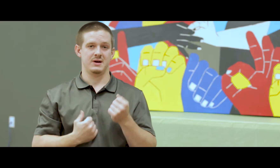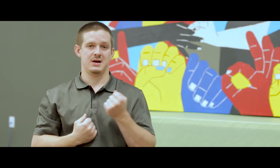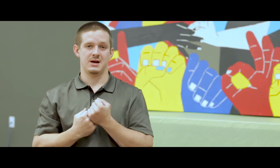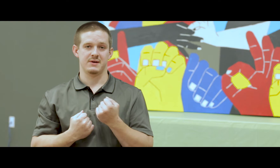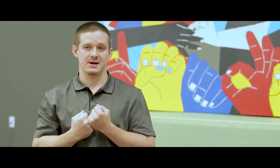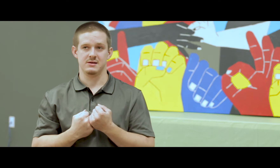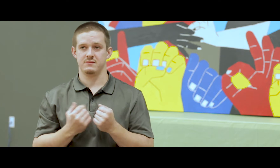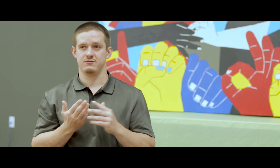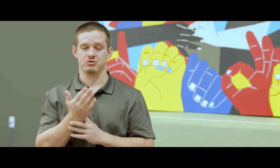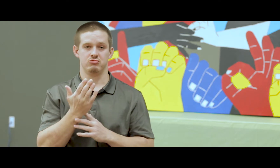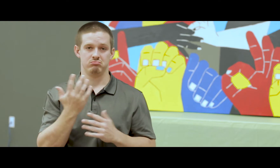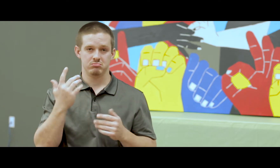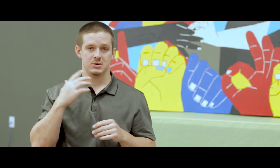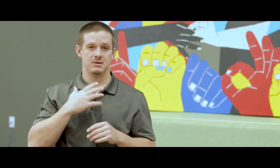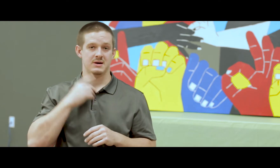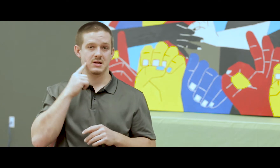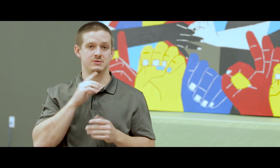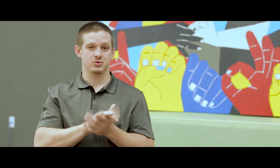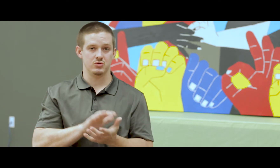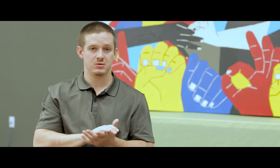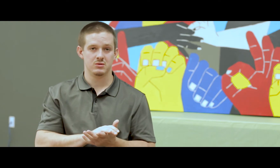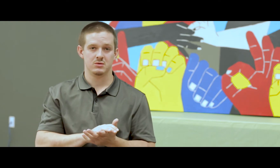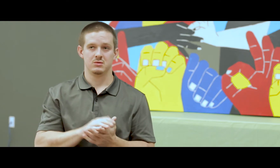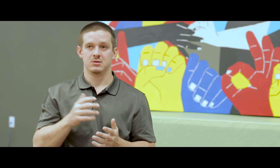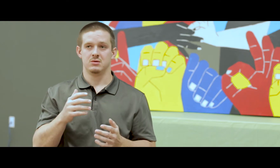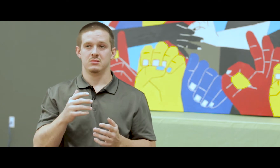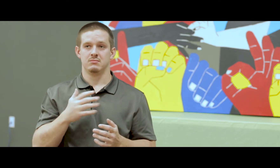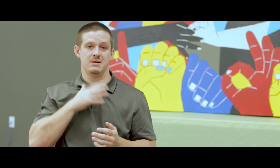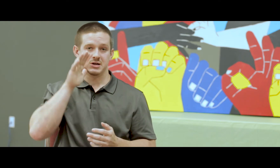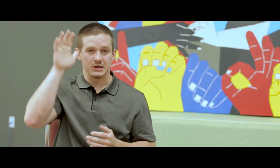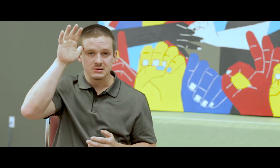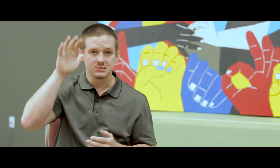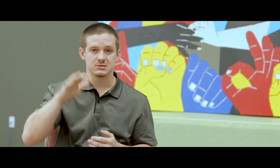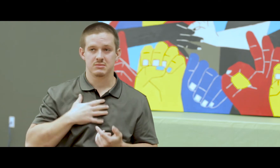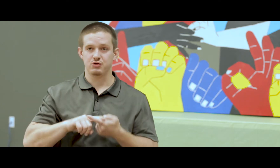I learned how to self-advocate at my school, for the deaf, for my parents, and my friends.